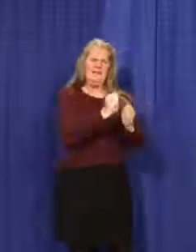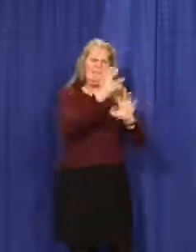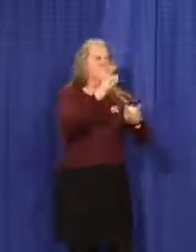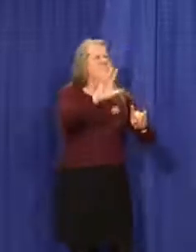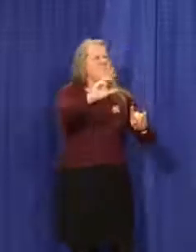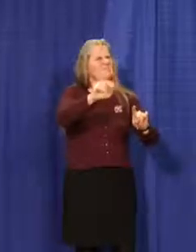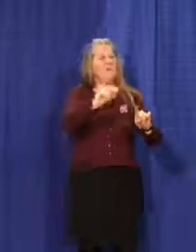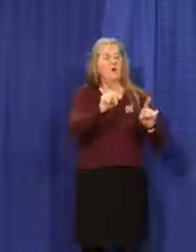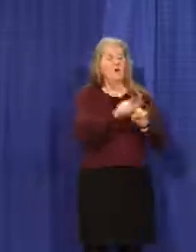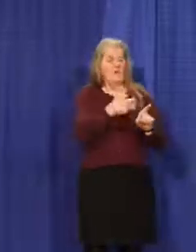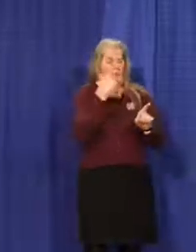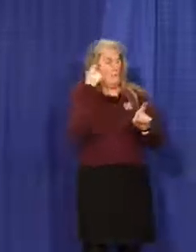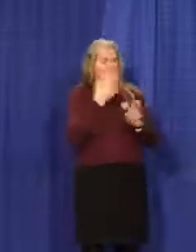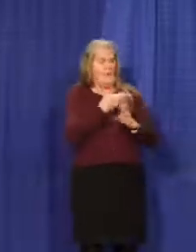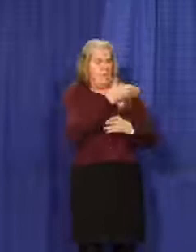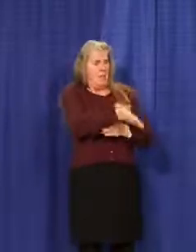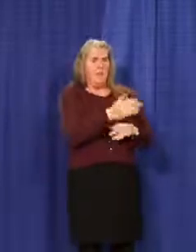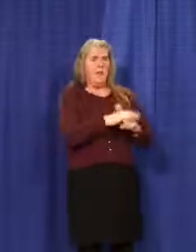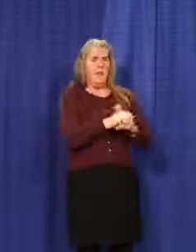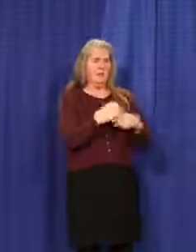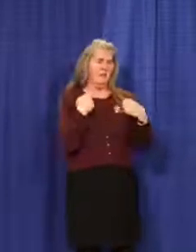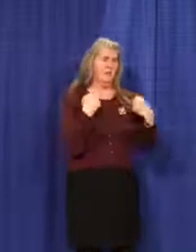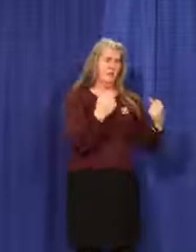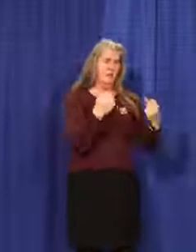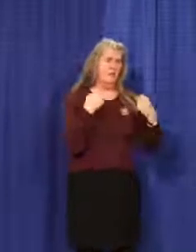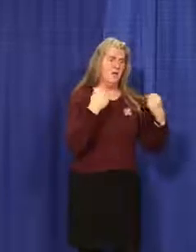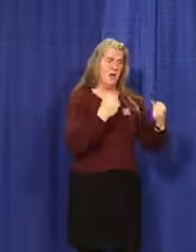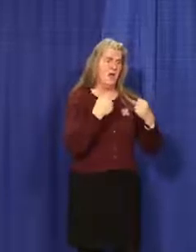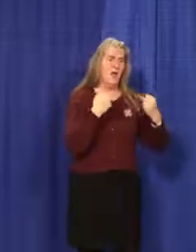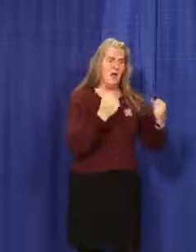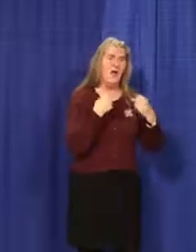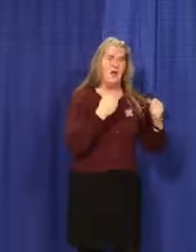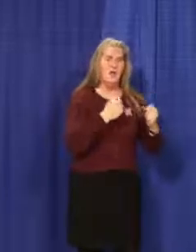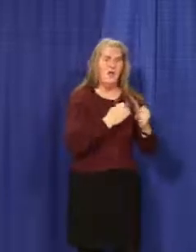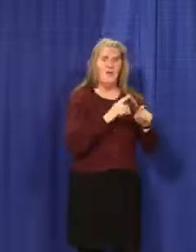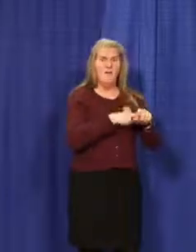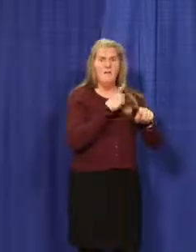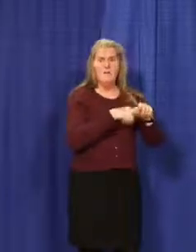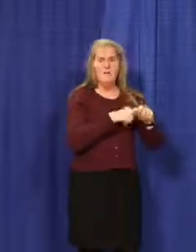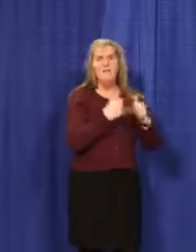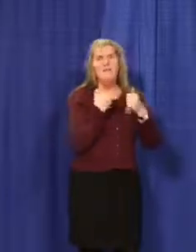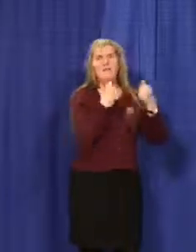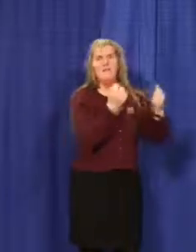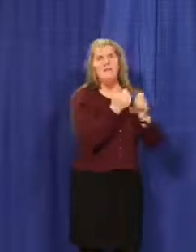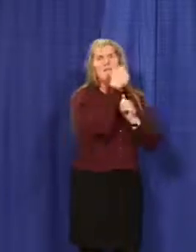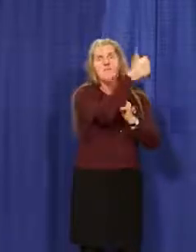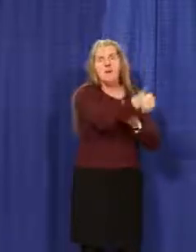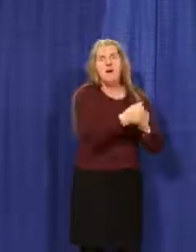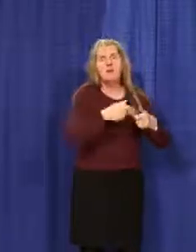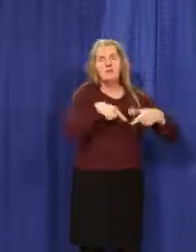to have to travel long distances through different jurisdictions during the pandemic and as we move into winter, travel is